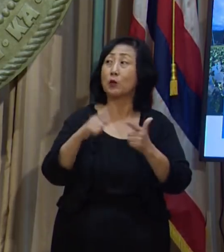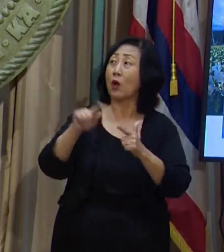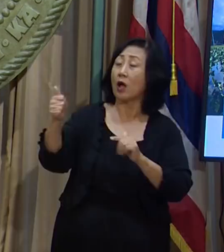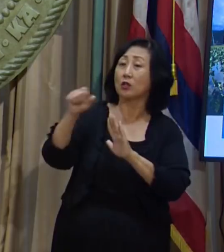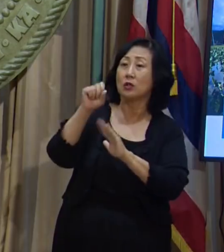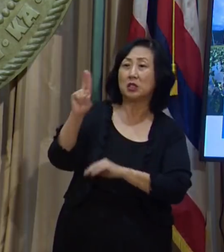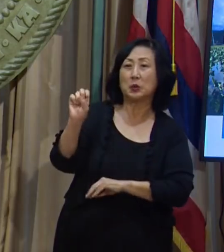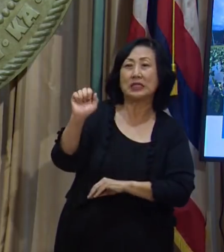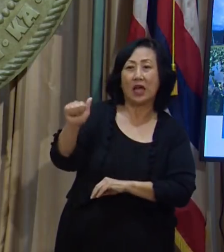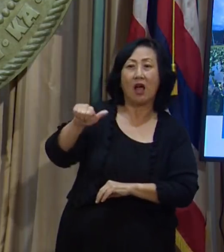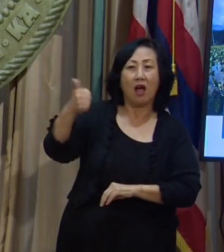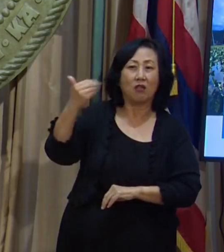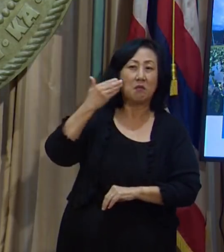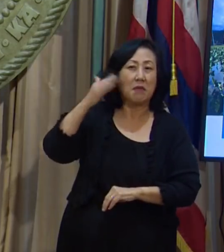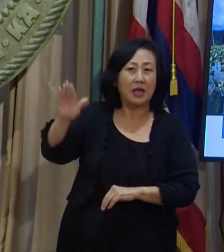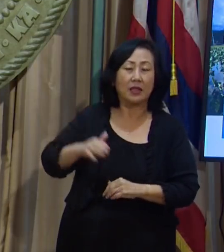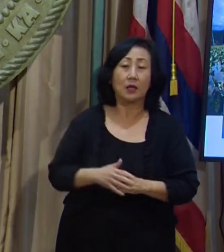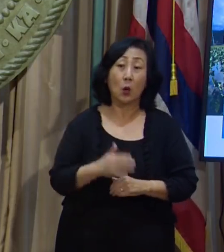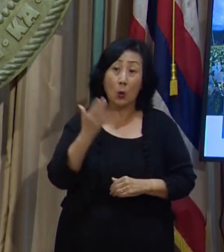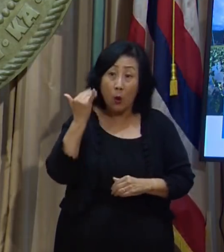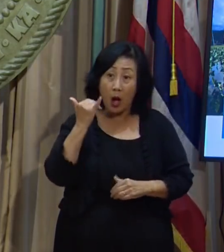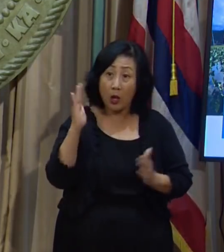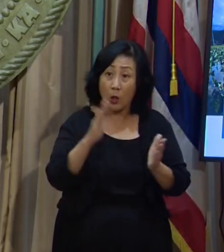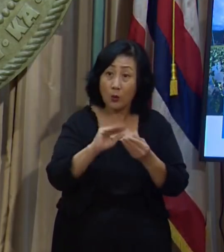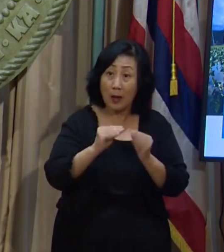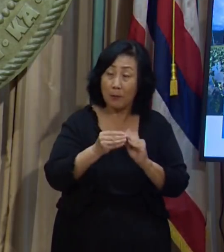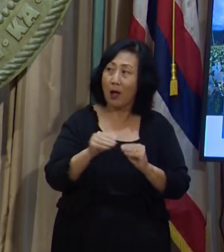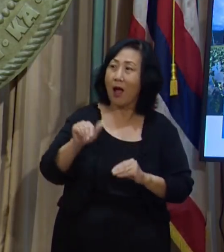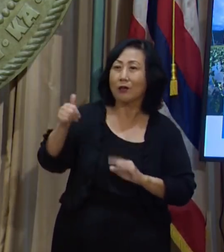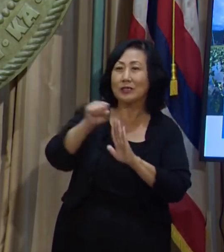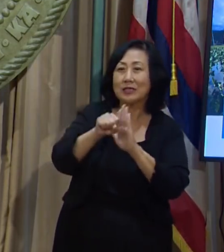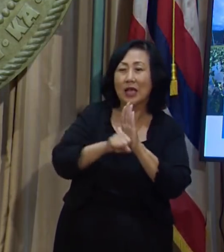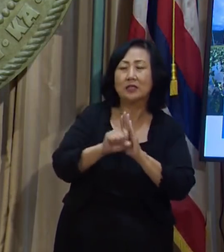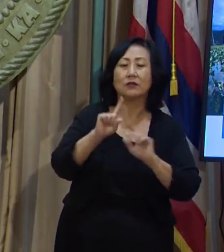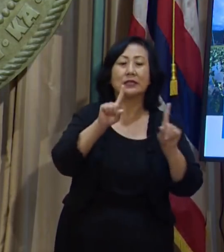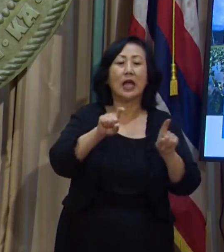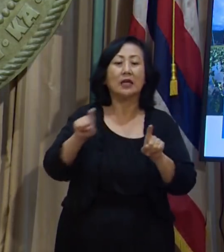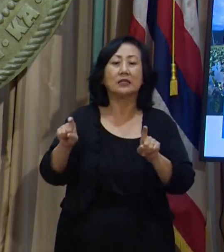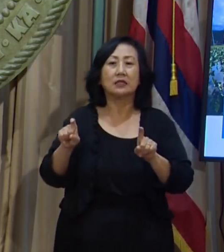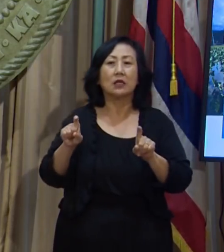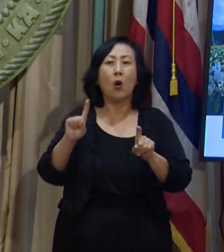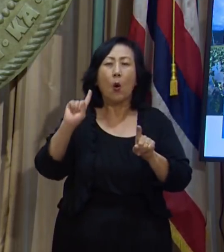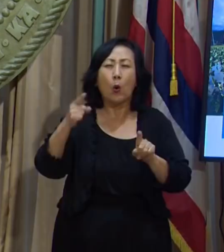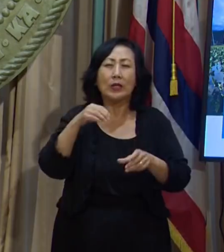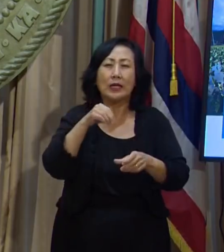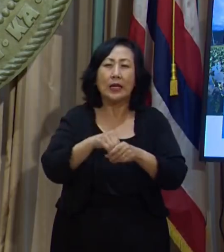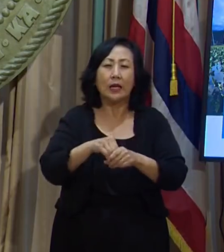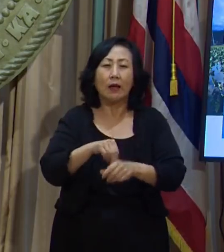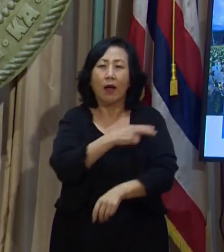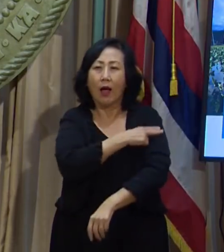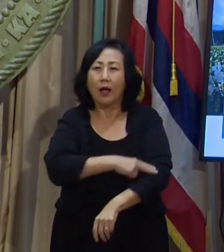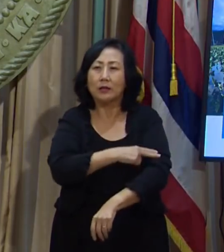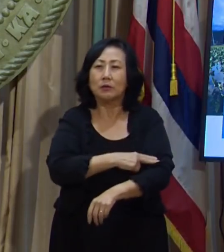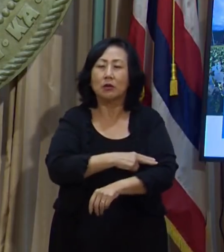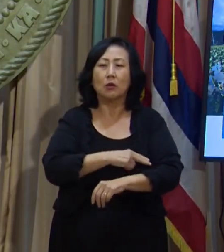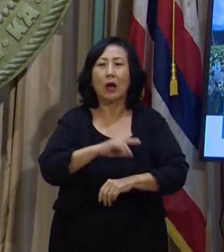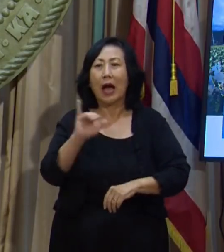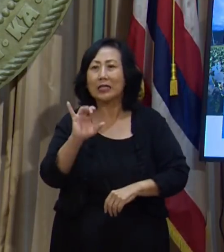THAT IS 2.37%. THAT IS A VERY LOW PERCENTAGE COMPARED TO OTHER STATES ACROSS THE COUNTRY. THE REASON FOR THAT IS SOME